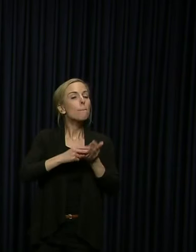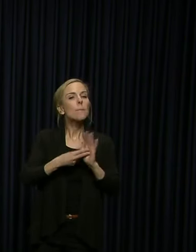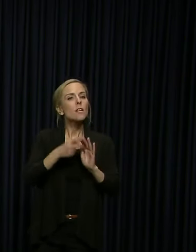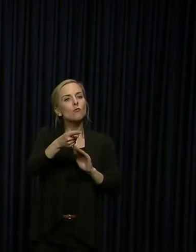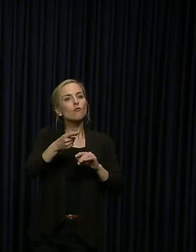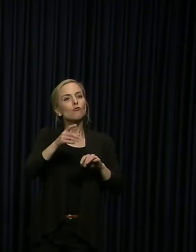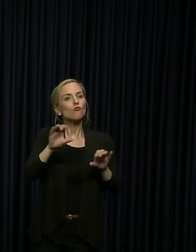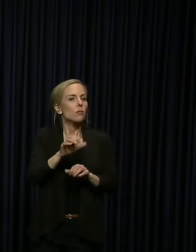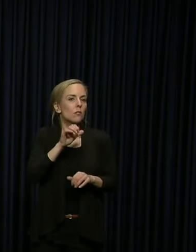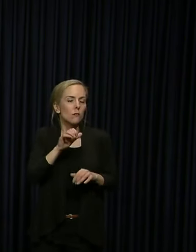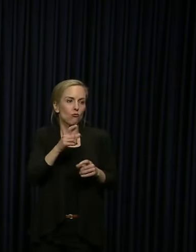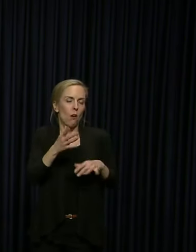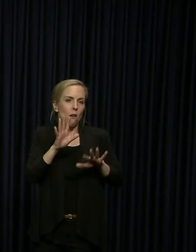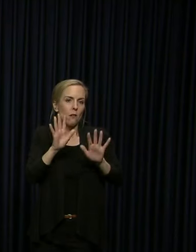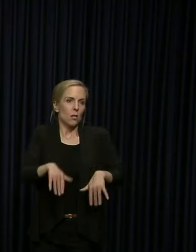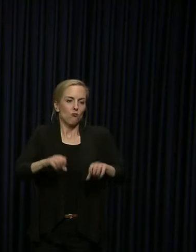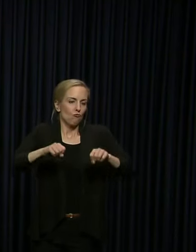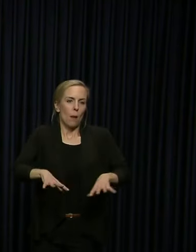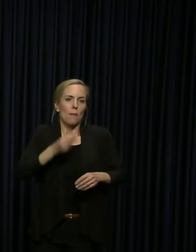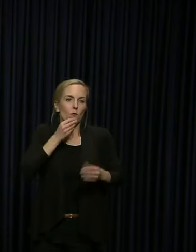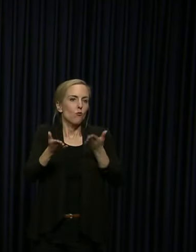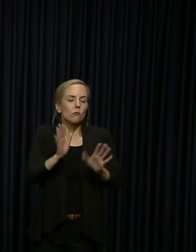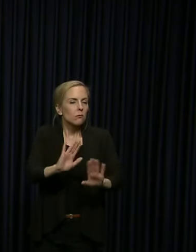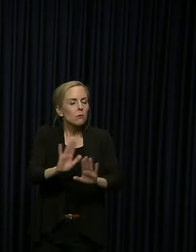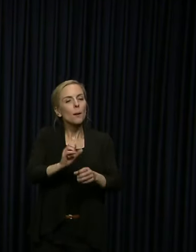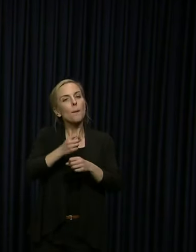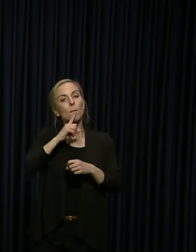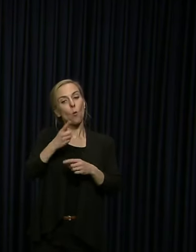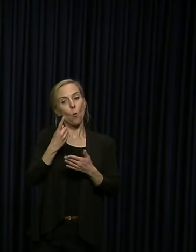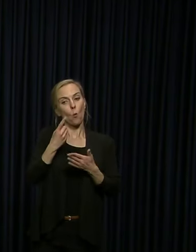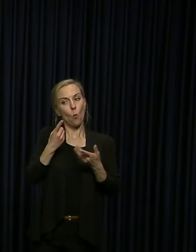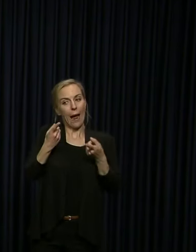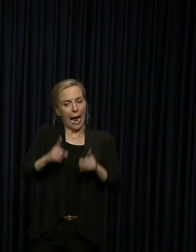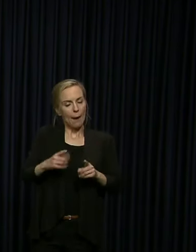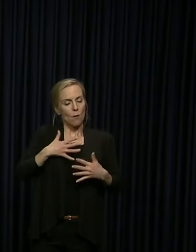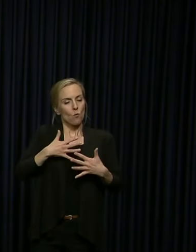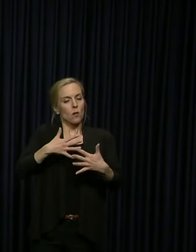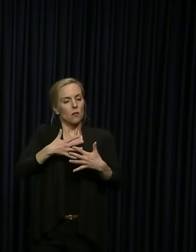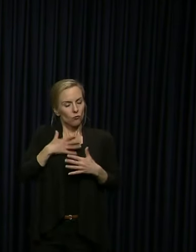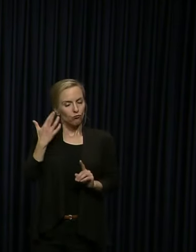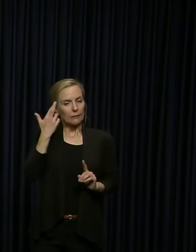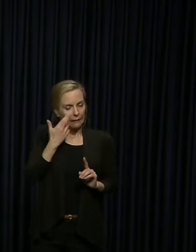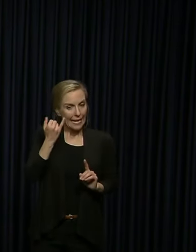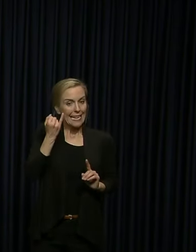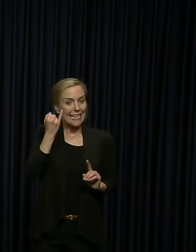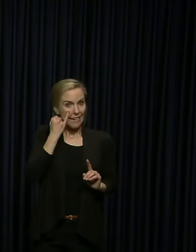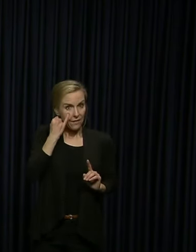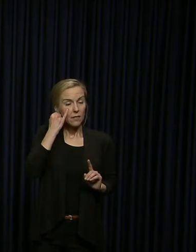QUESTION IS. THERE IS A LOT OF MOVING THAT IS ESSENTIAL ACROSS THE UNITED STATES BUT HERE'S WHAT I'M